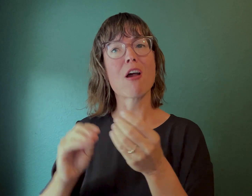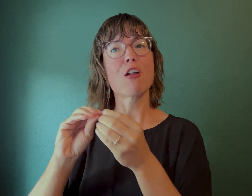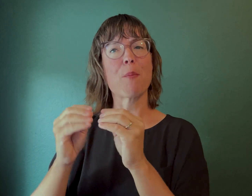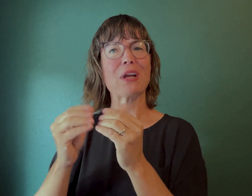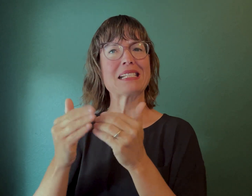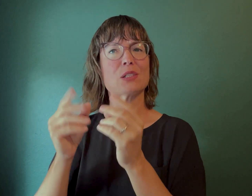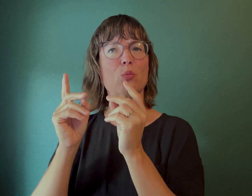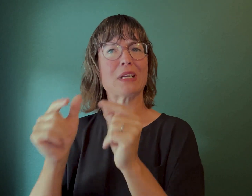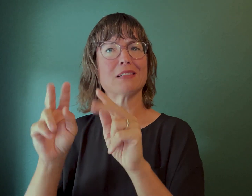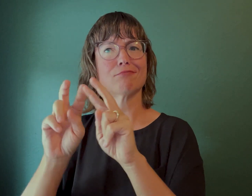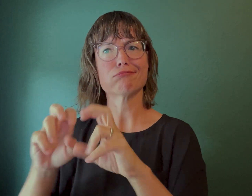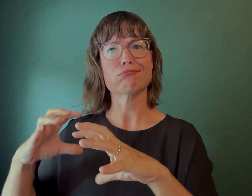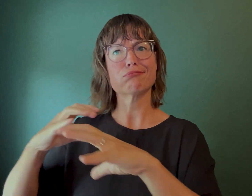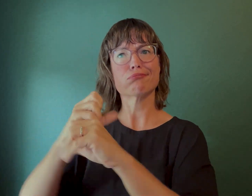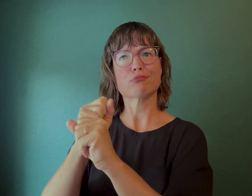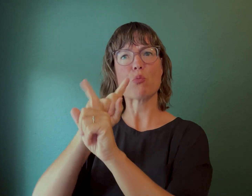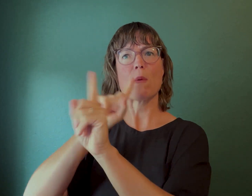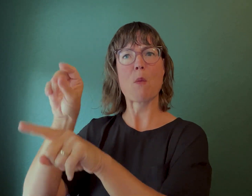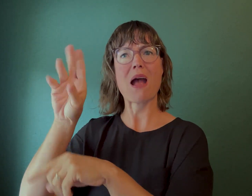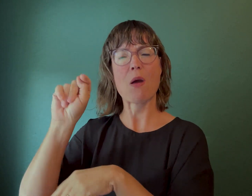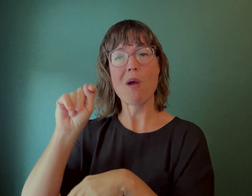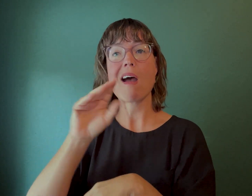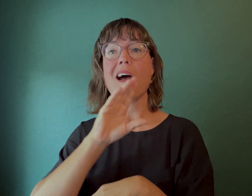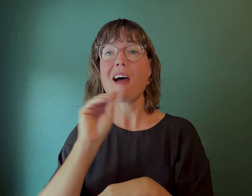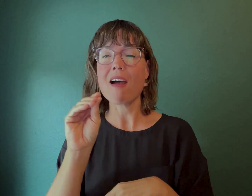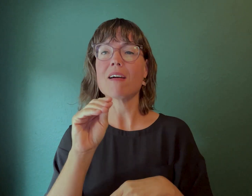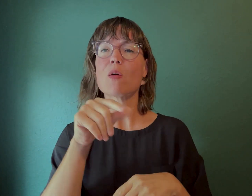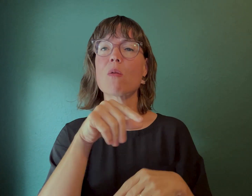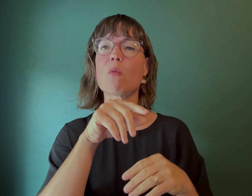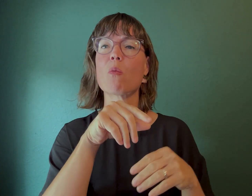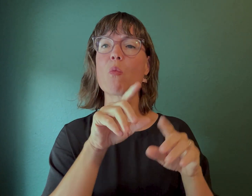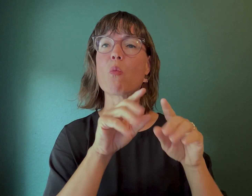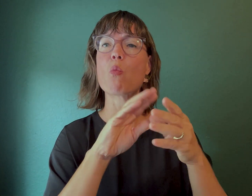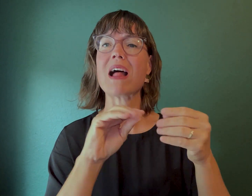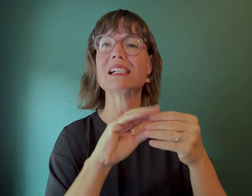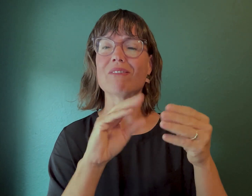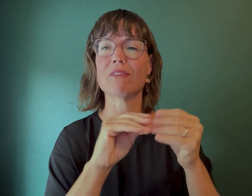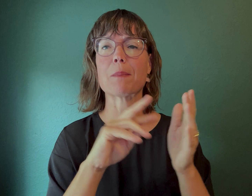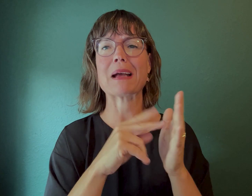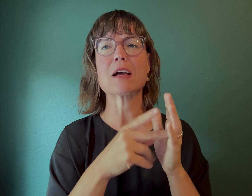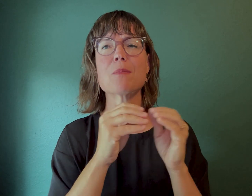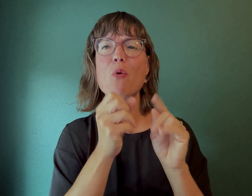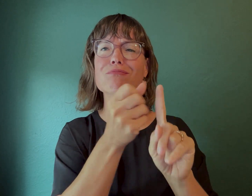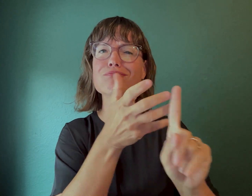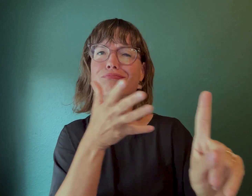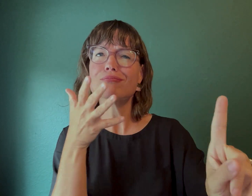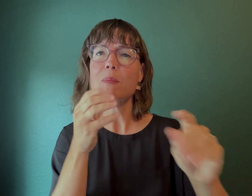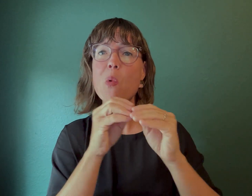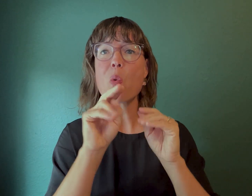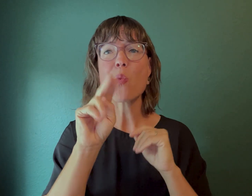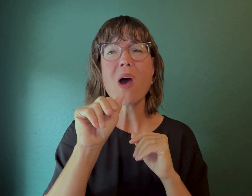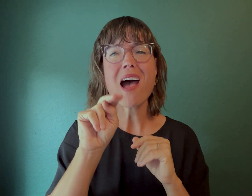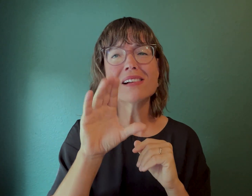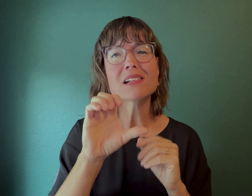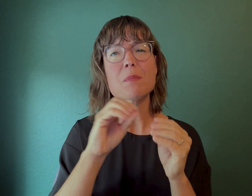Having both quantitative, being numeric based, allows us to quickly synthesize and report out based on the data.